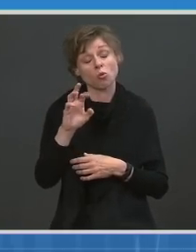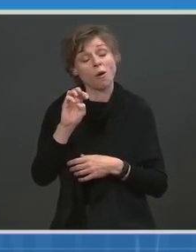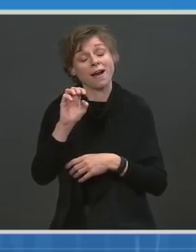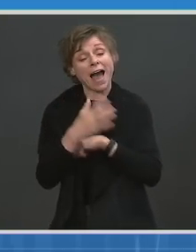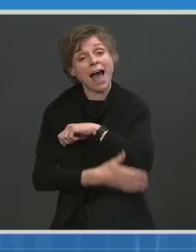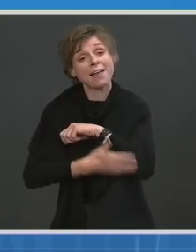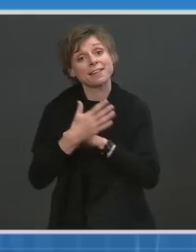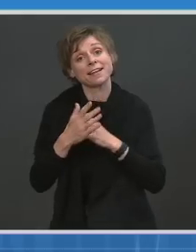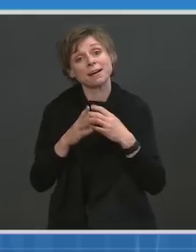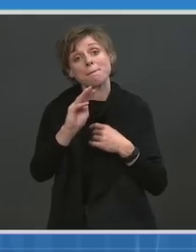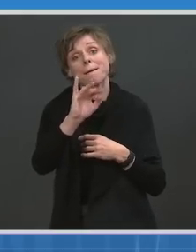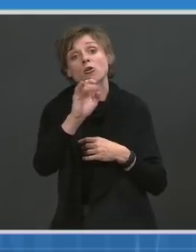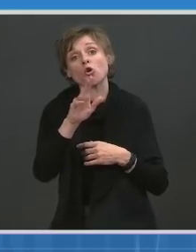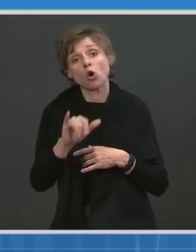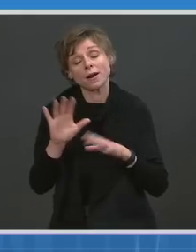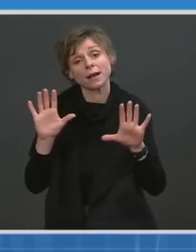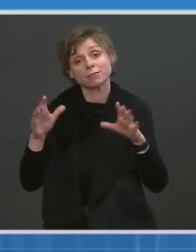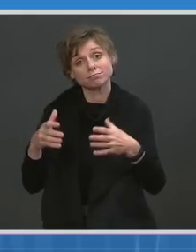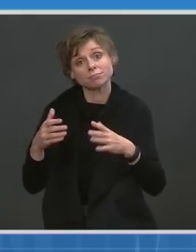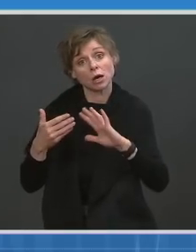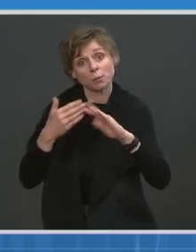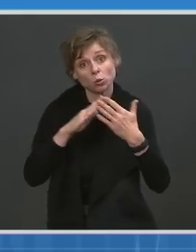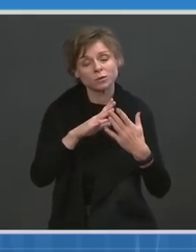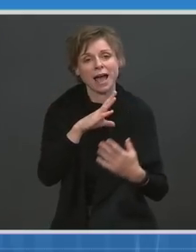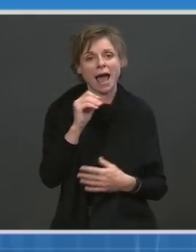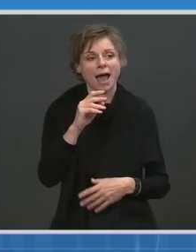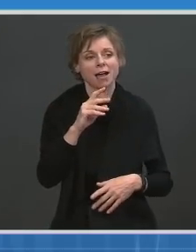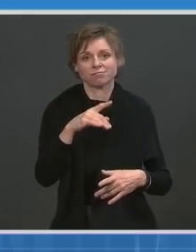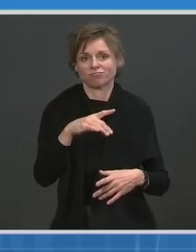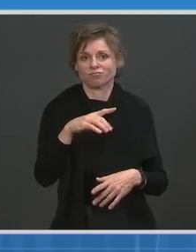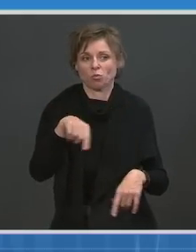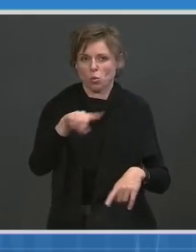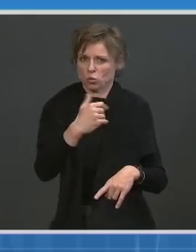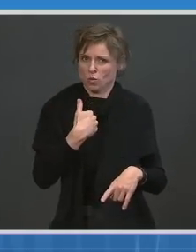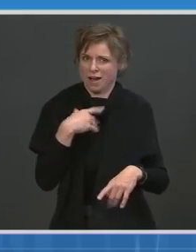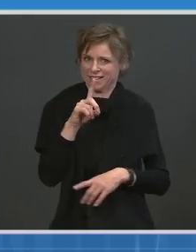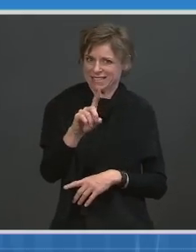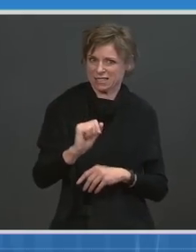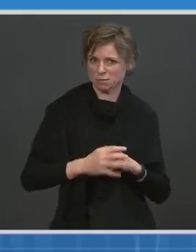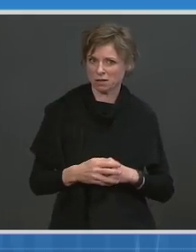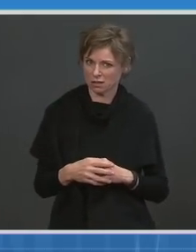and those with disabilities. Safe in-person instruction gives our children access